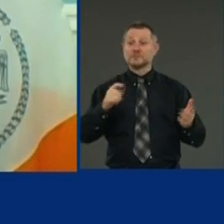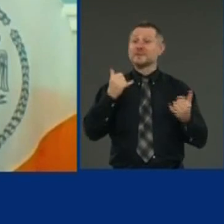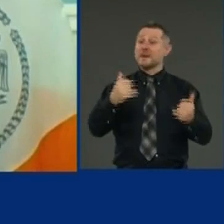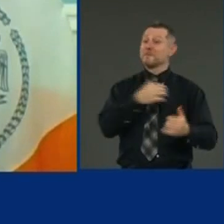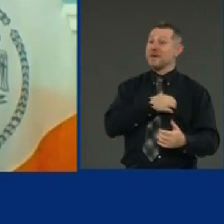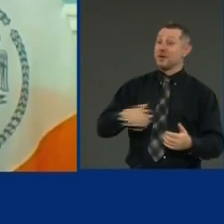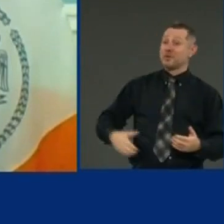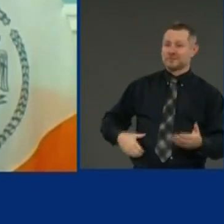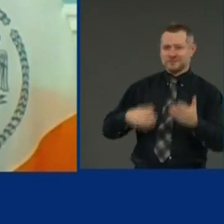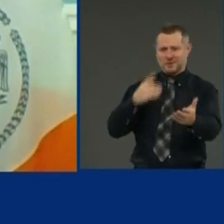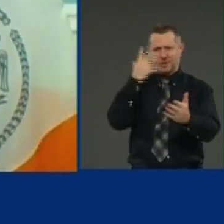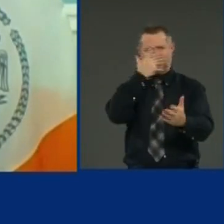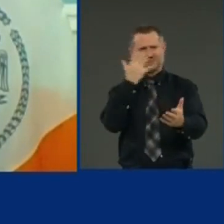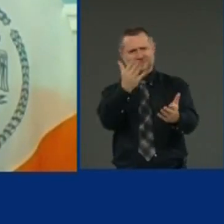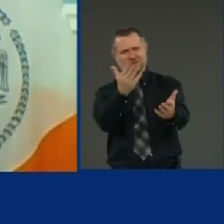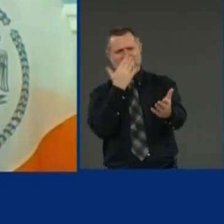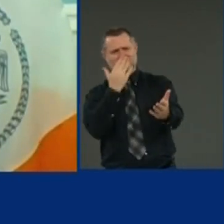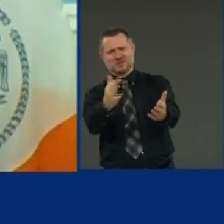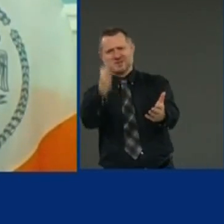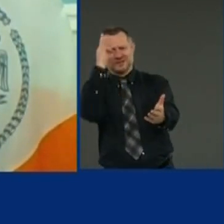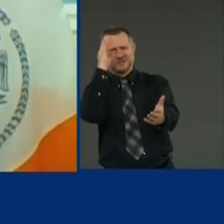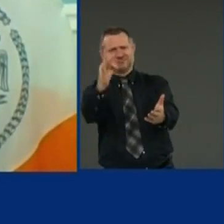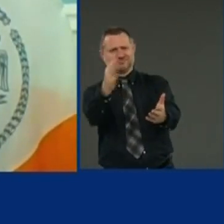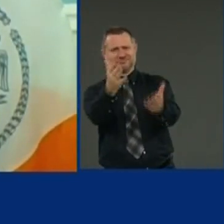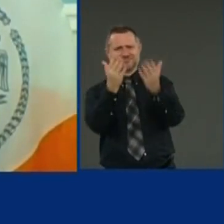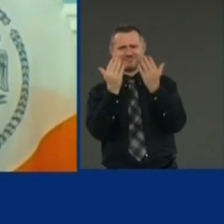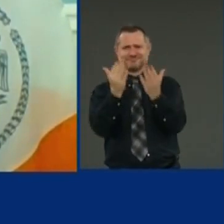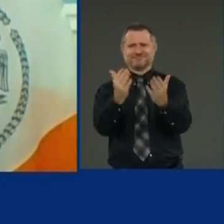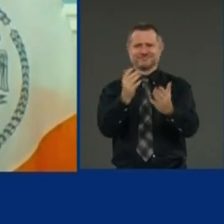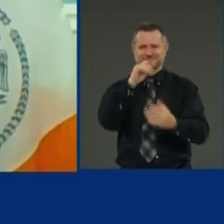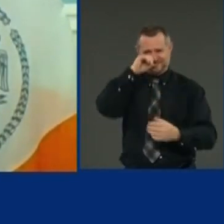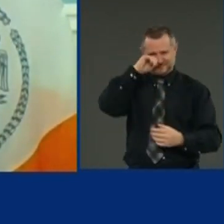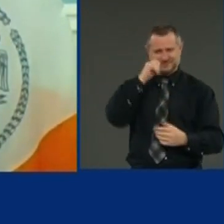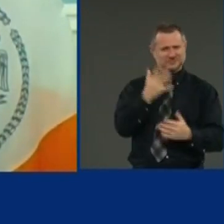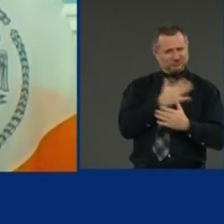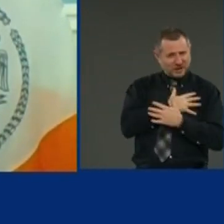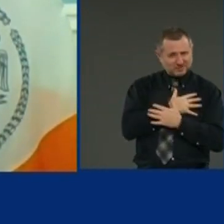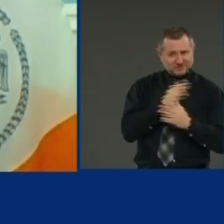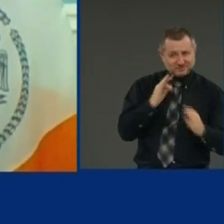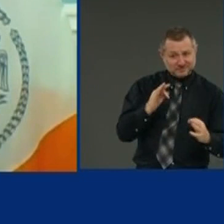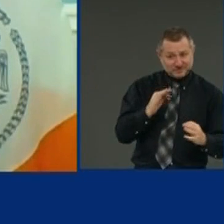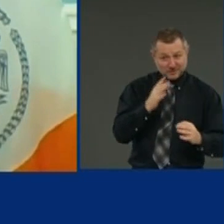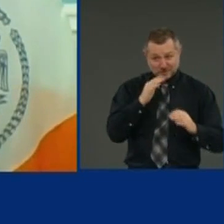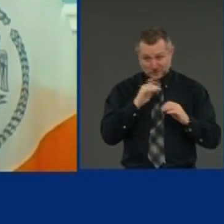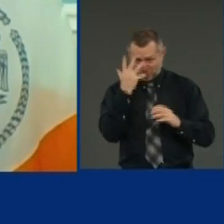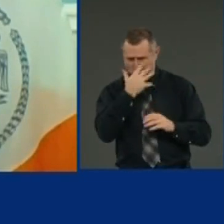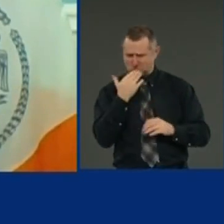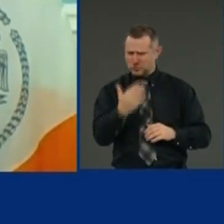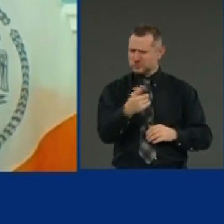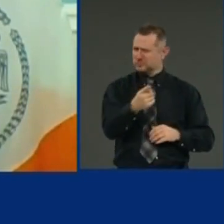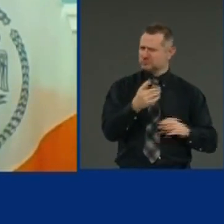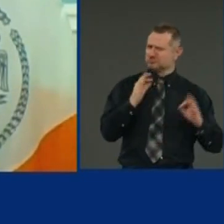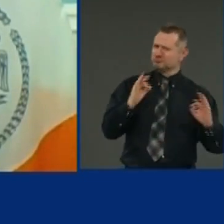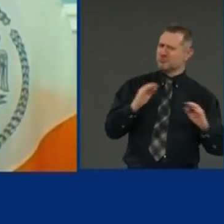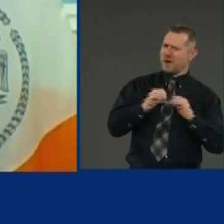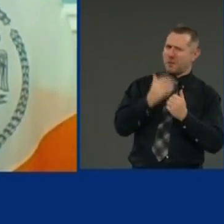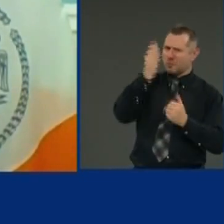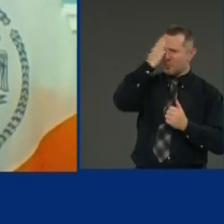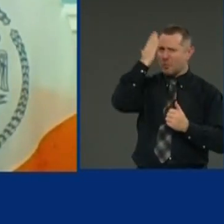MADE THE BEST OF IT AND WE SHOULD BE PROUD AND THE MAYOR IS LOOKING FIT AND HEALTHY AND